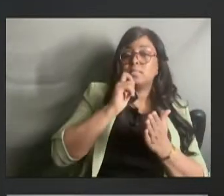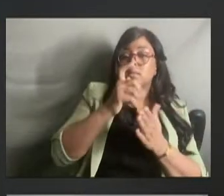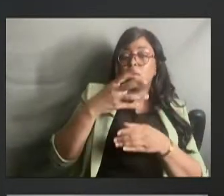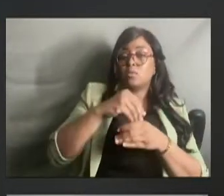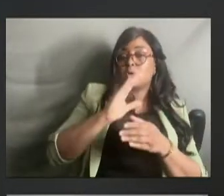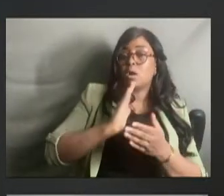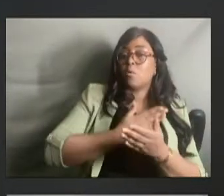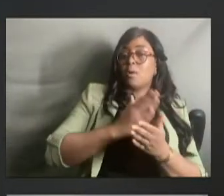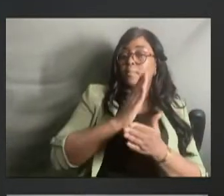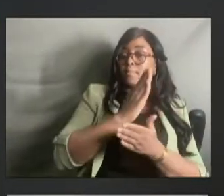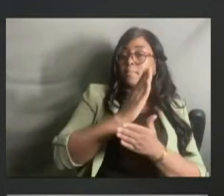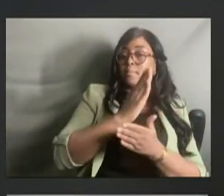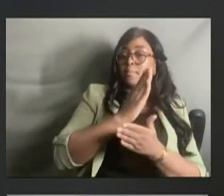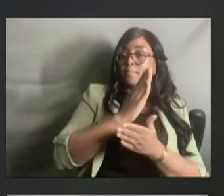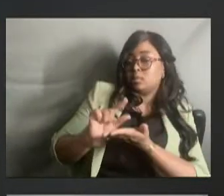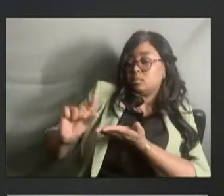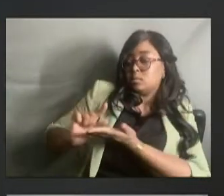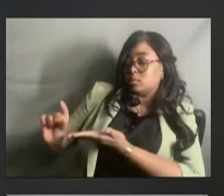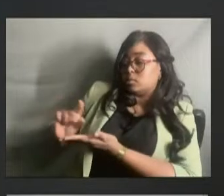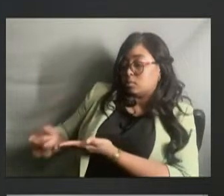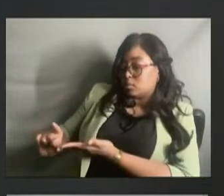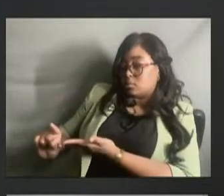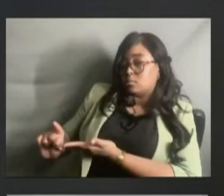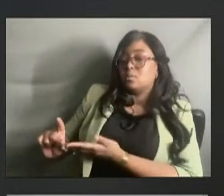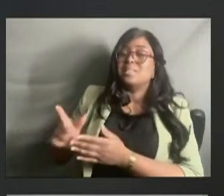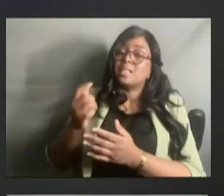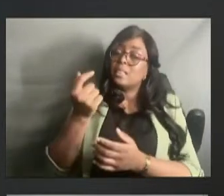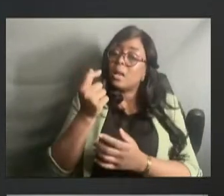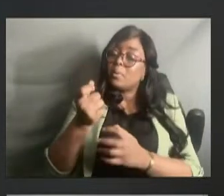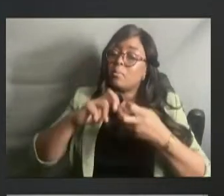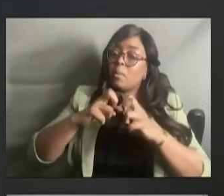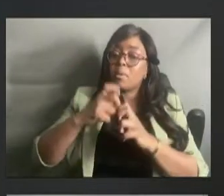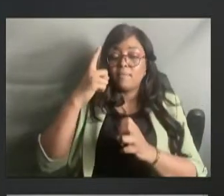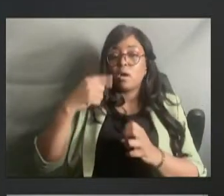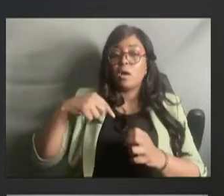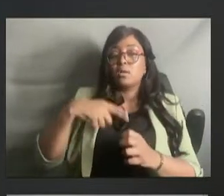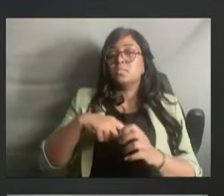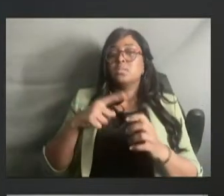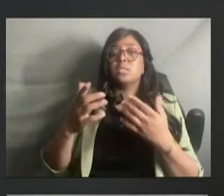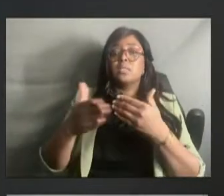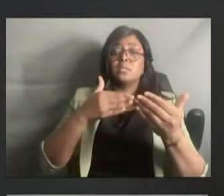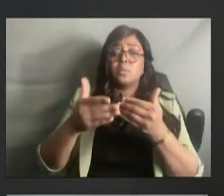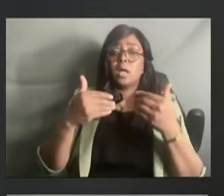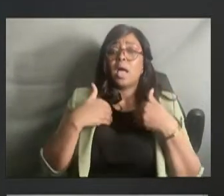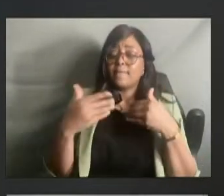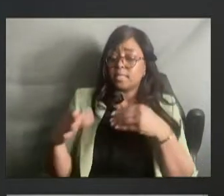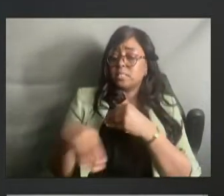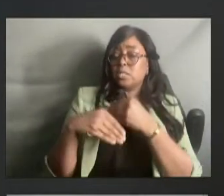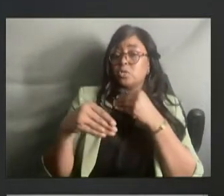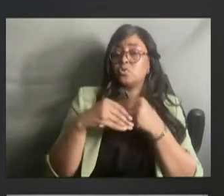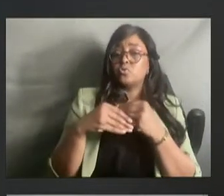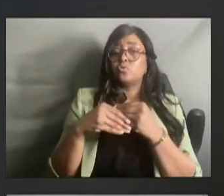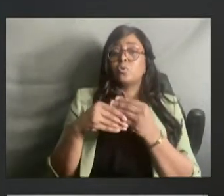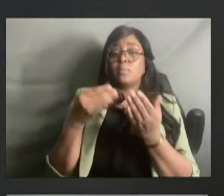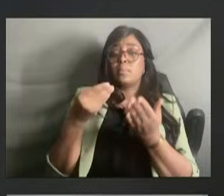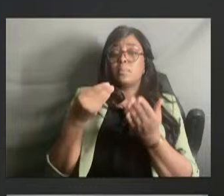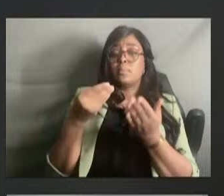revenue to go to things that weren't in our budget. So this is a little problematic for us